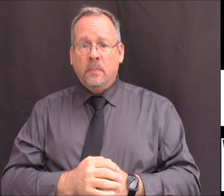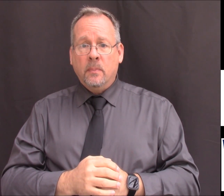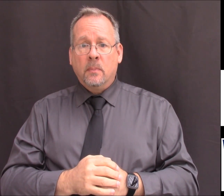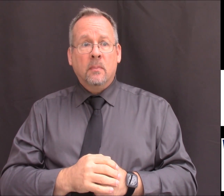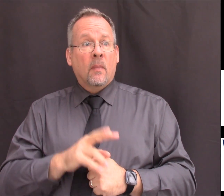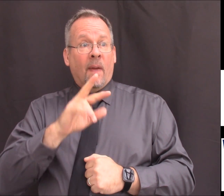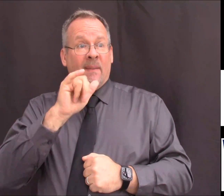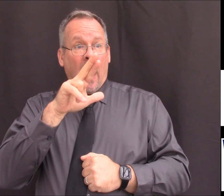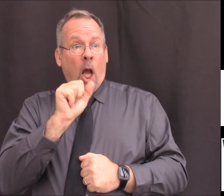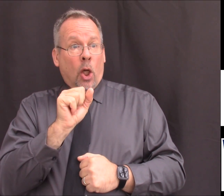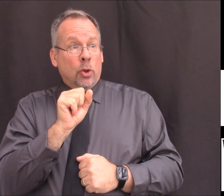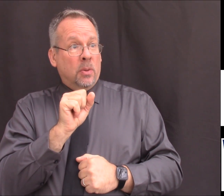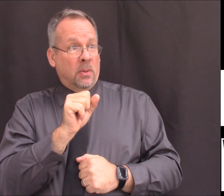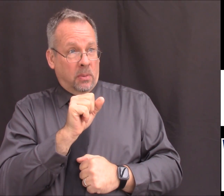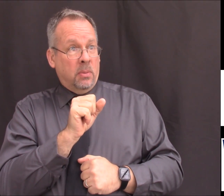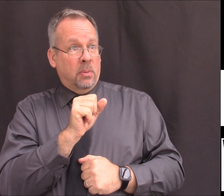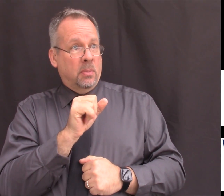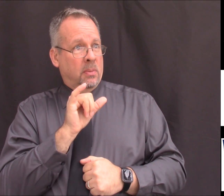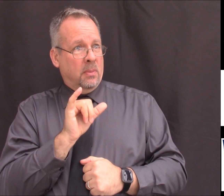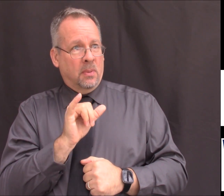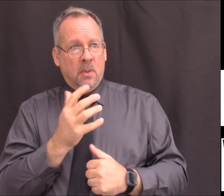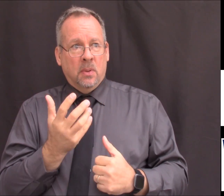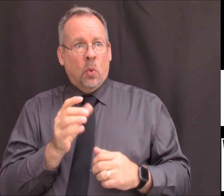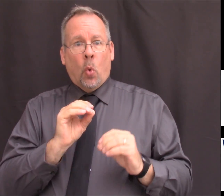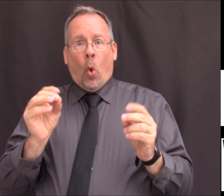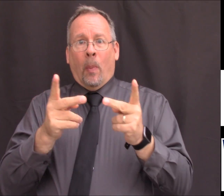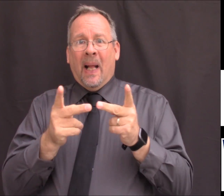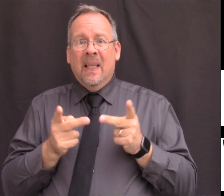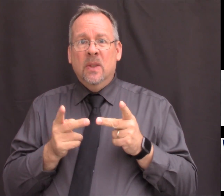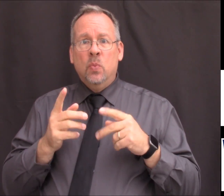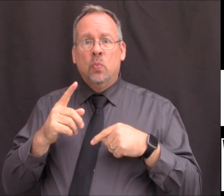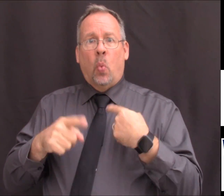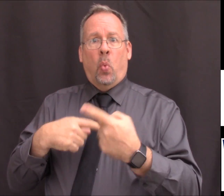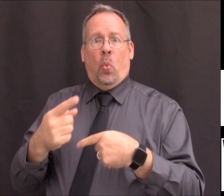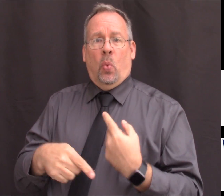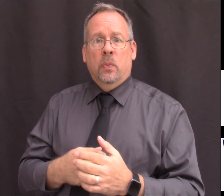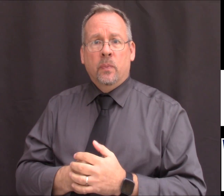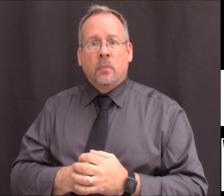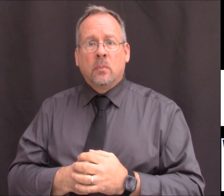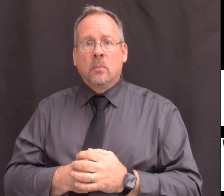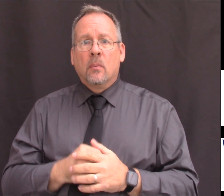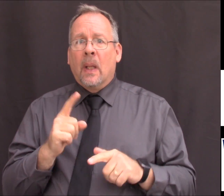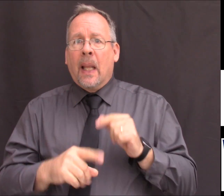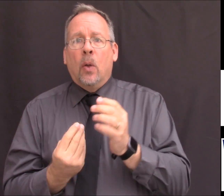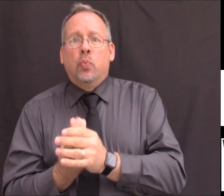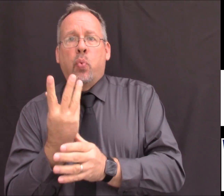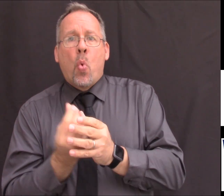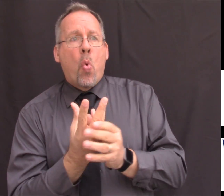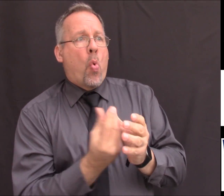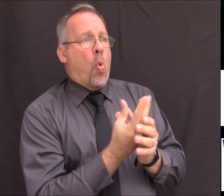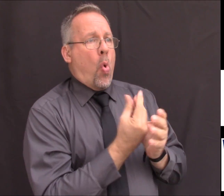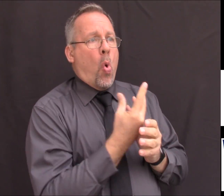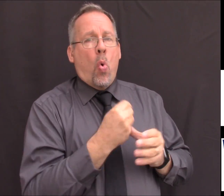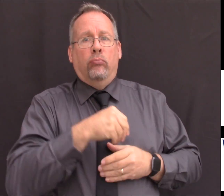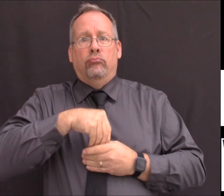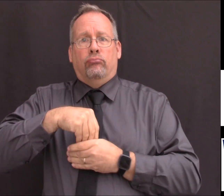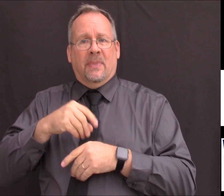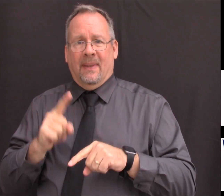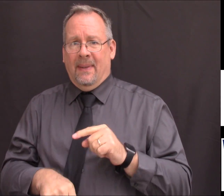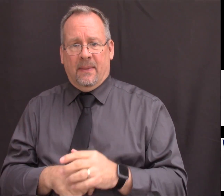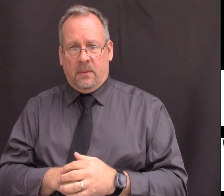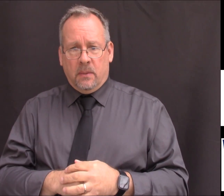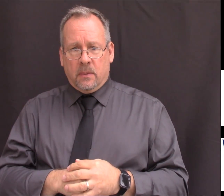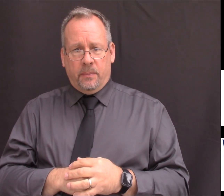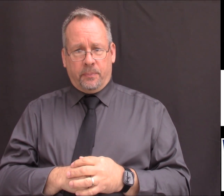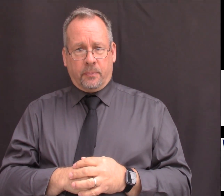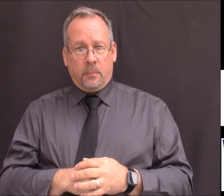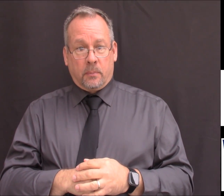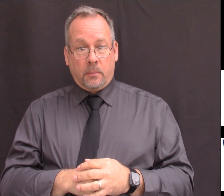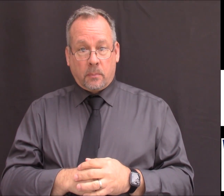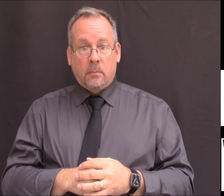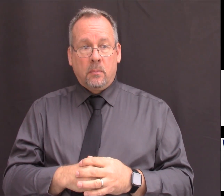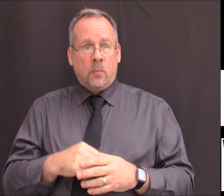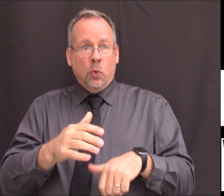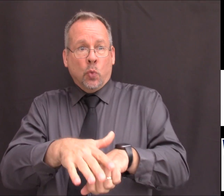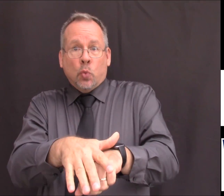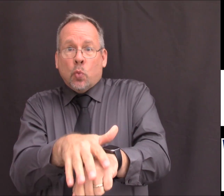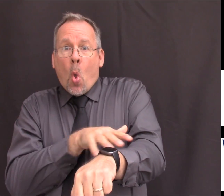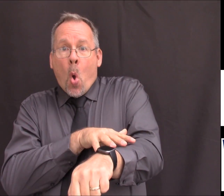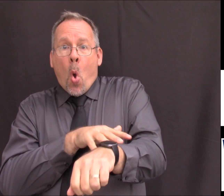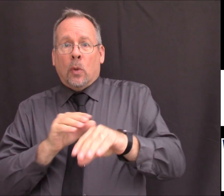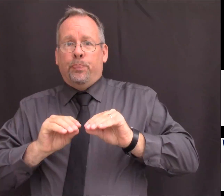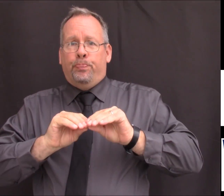the virus has nowhere to go. That slows the spread. When enough people get a vaccine, we’re able to stop the spread